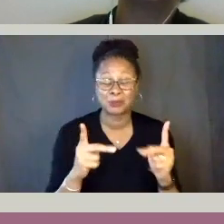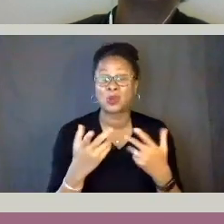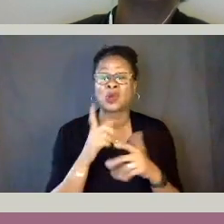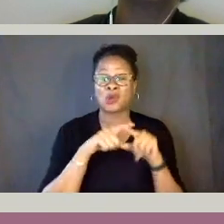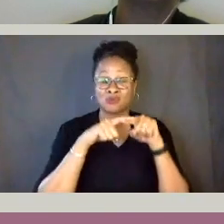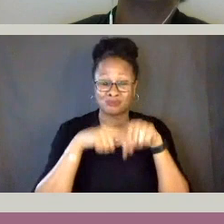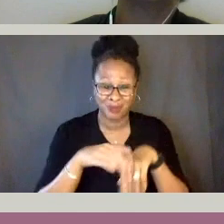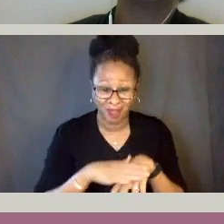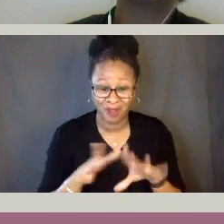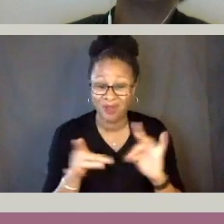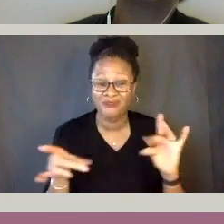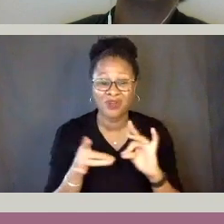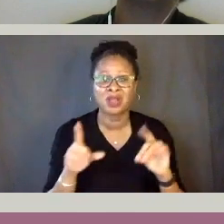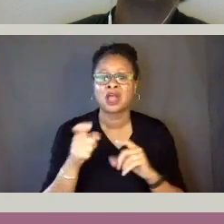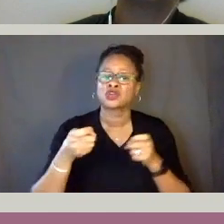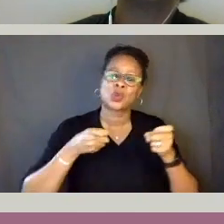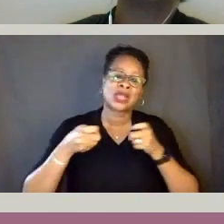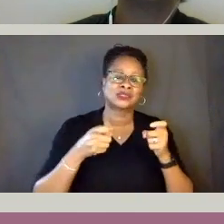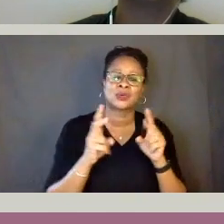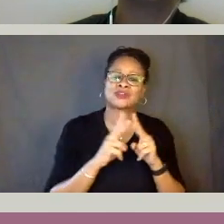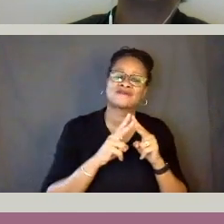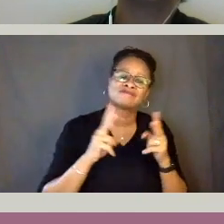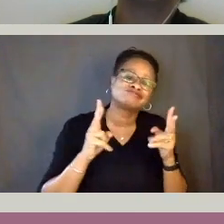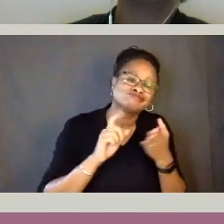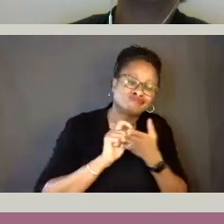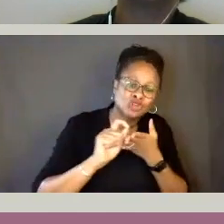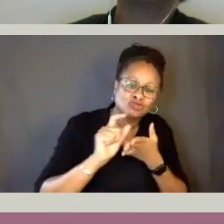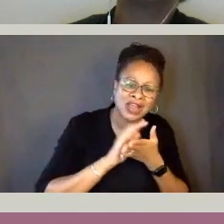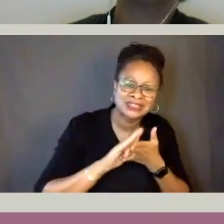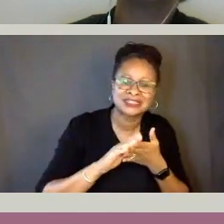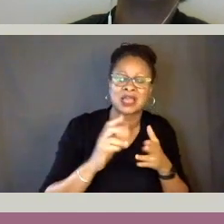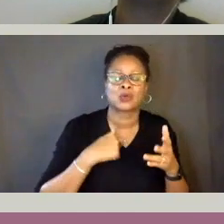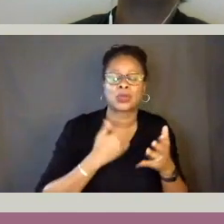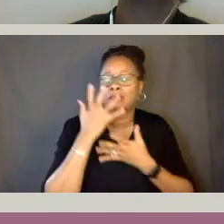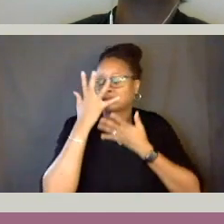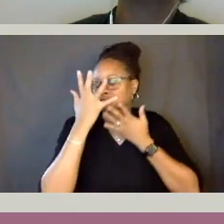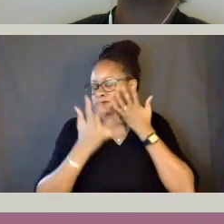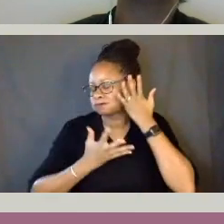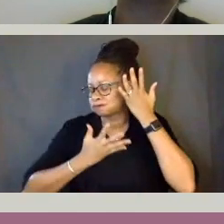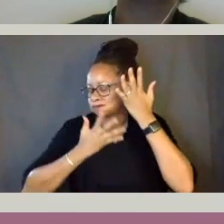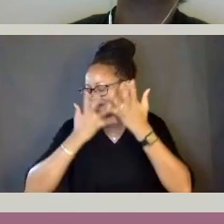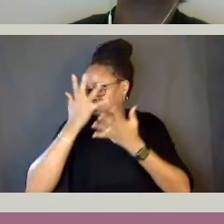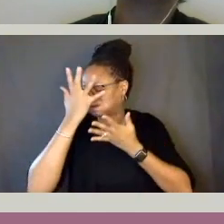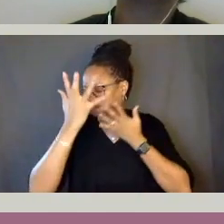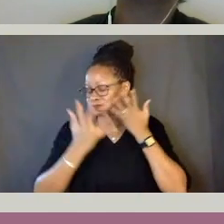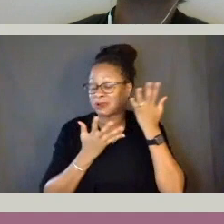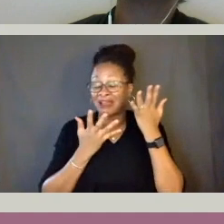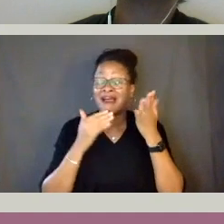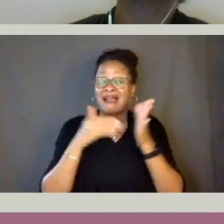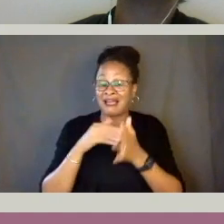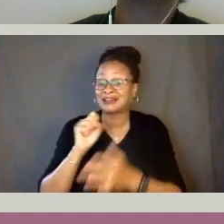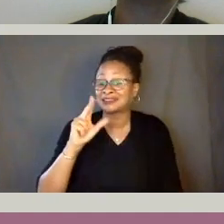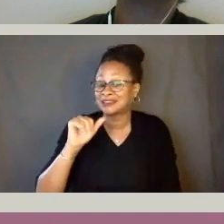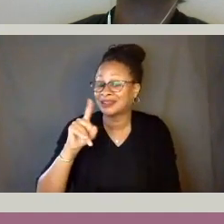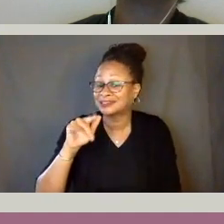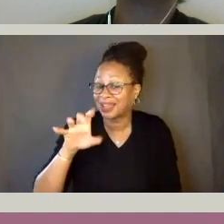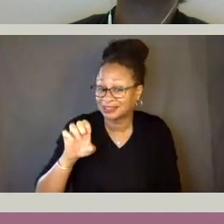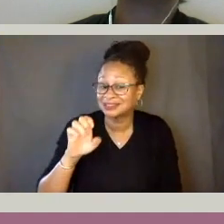You know, you handled it with incredible grace. We were mortified at Sundance Film Festival